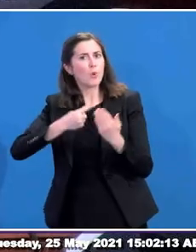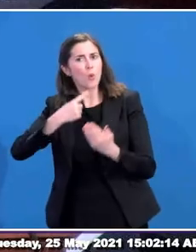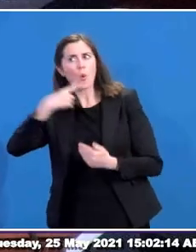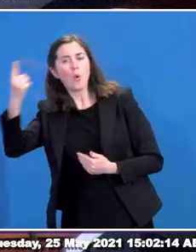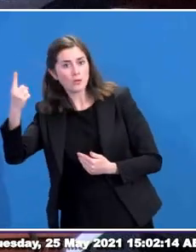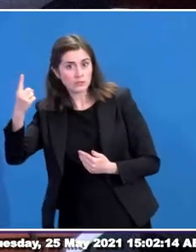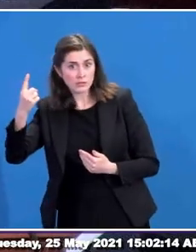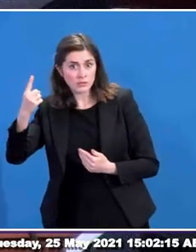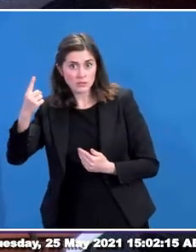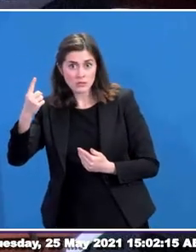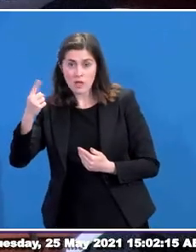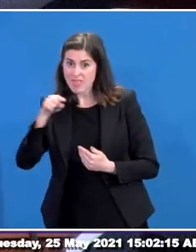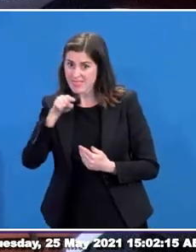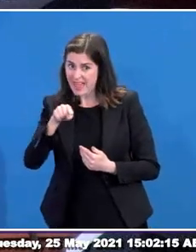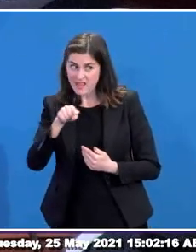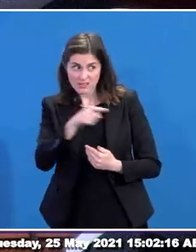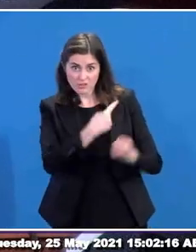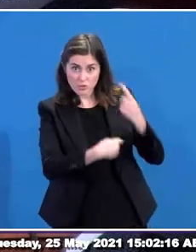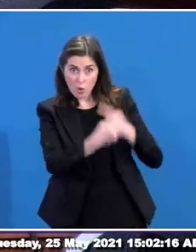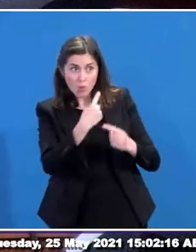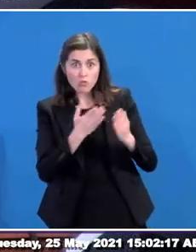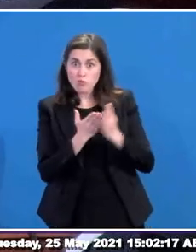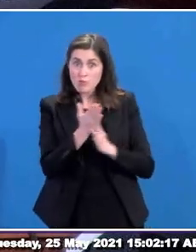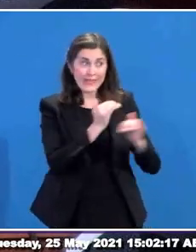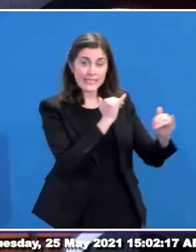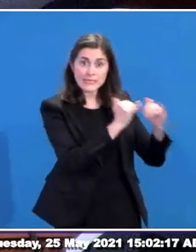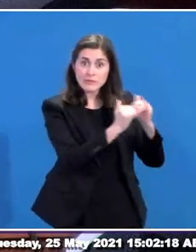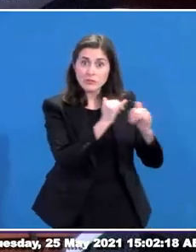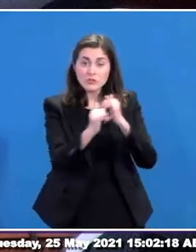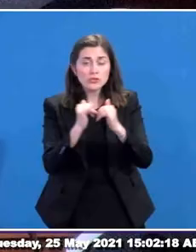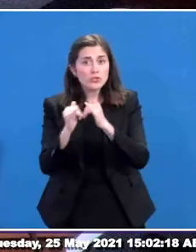you were doing the interviews that you thought might reflect on the systemic